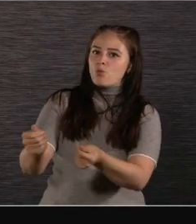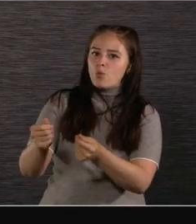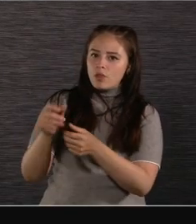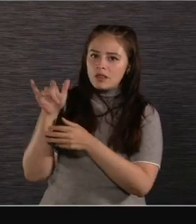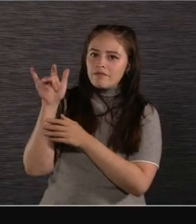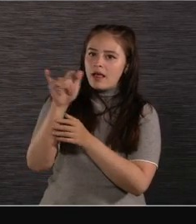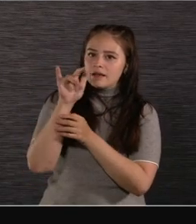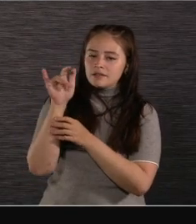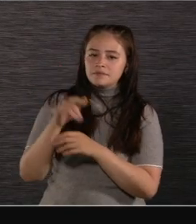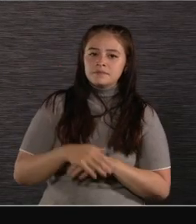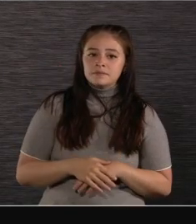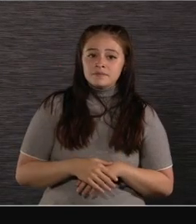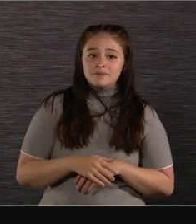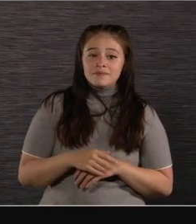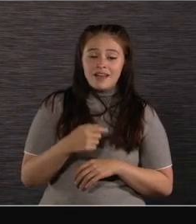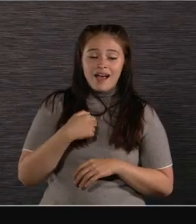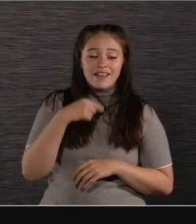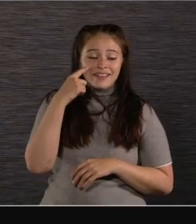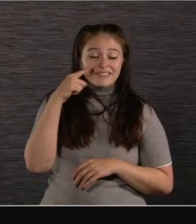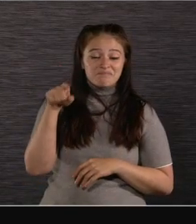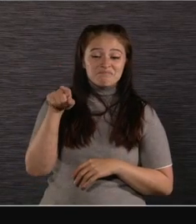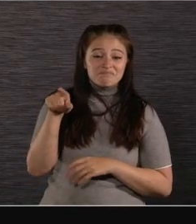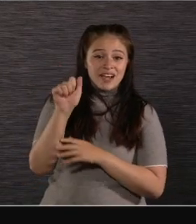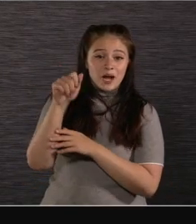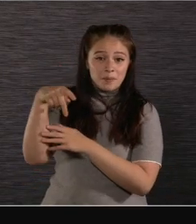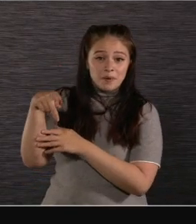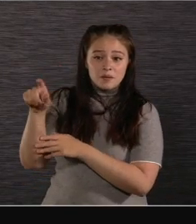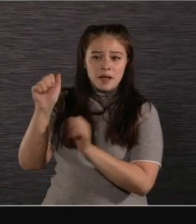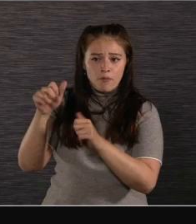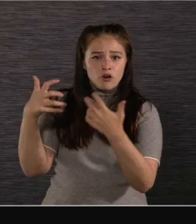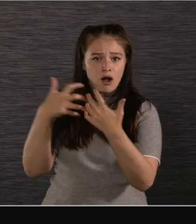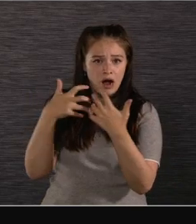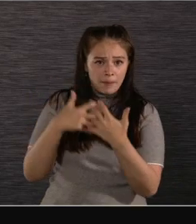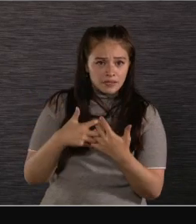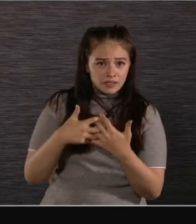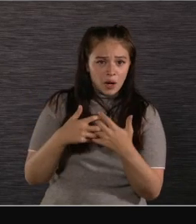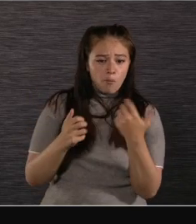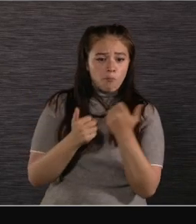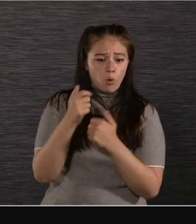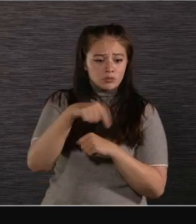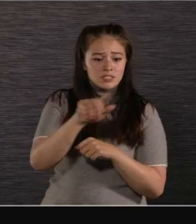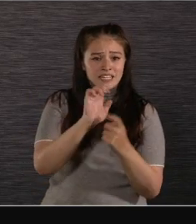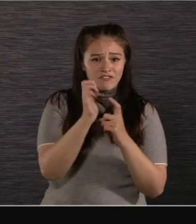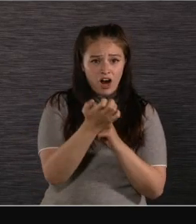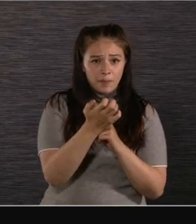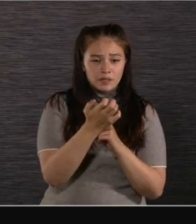I believe Airpeak’s ability to accommodate most of these environments is a huge plus